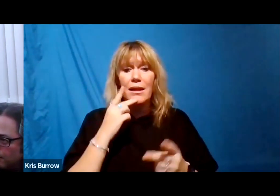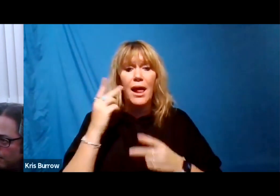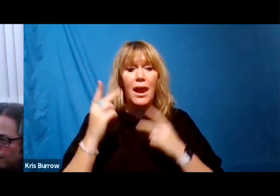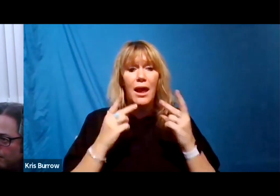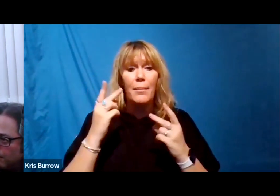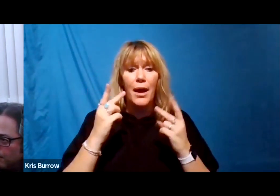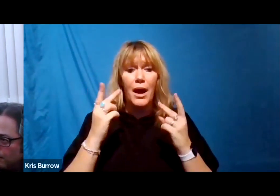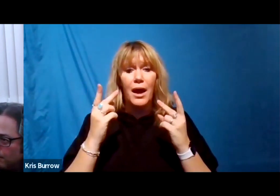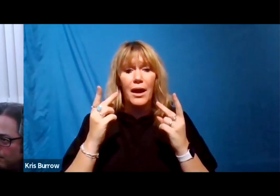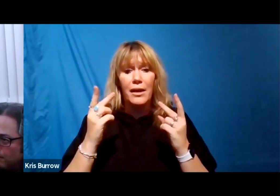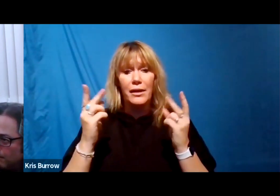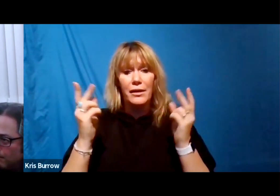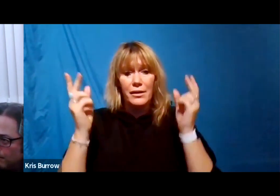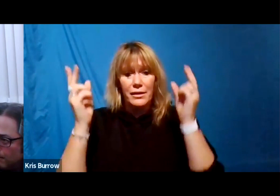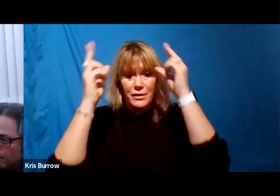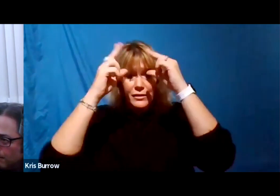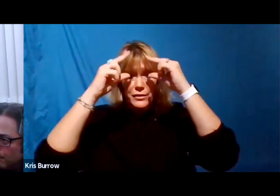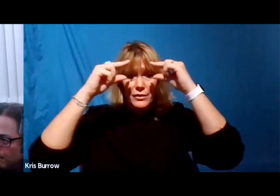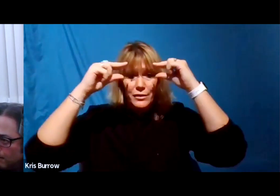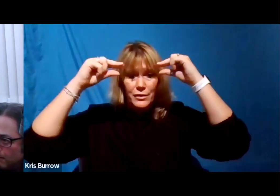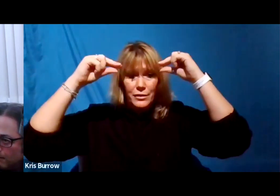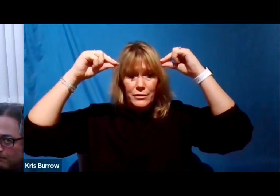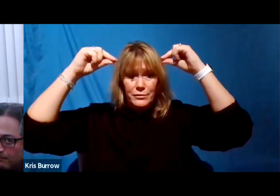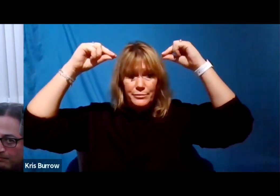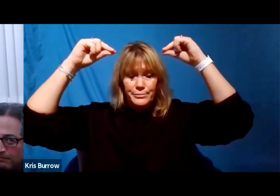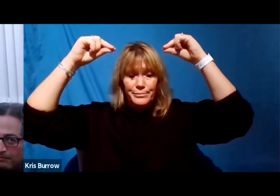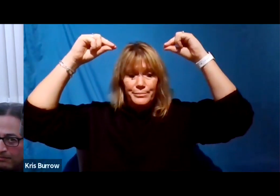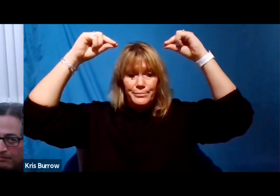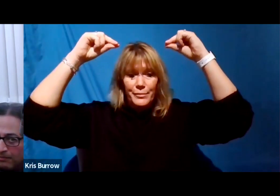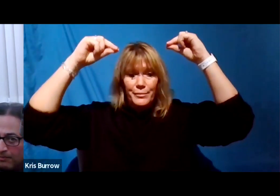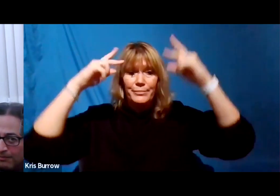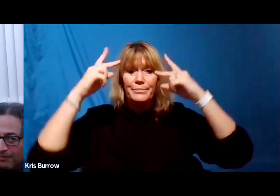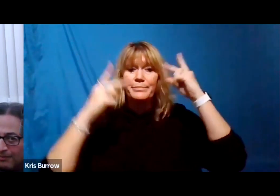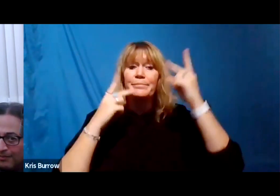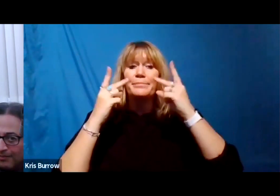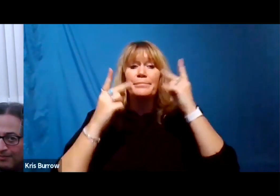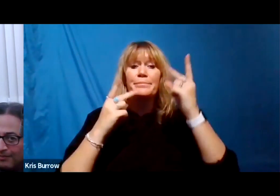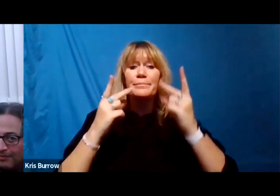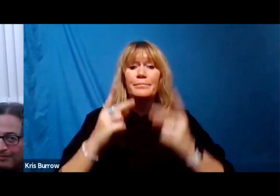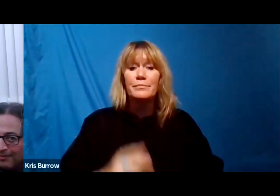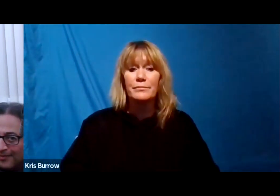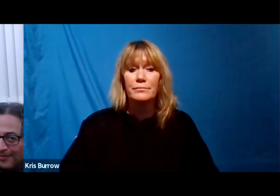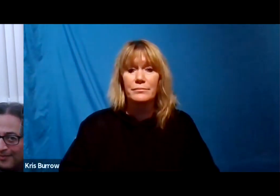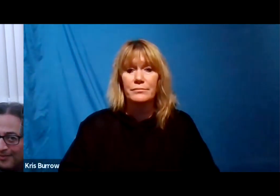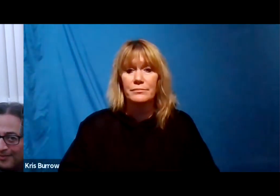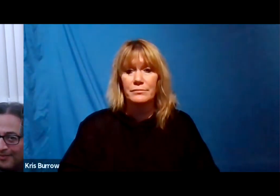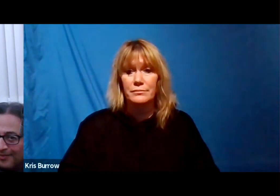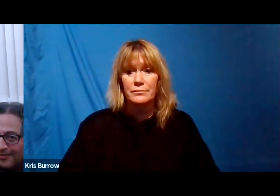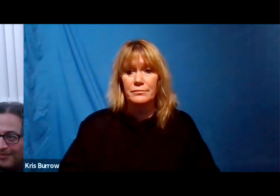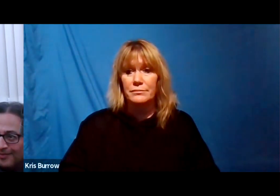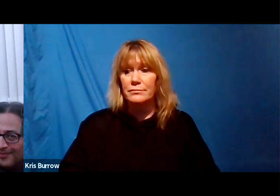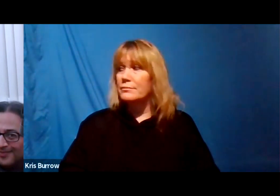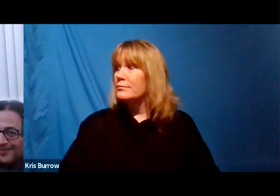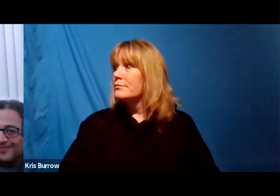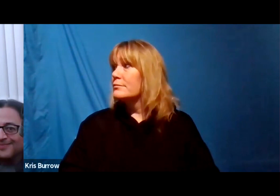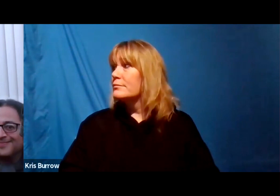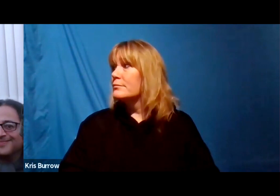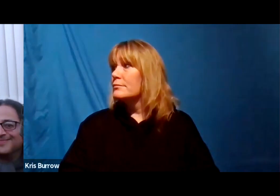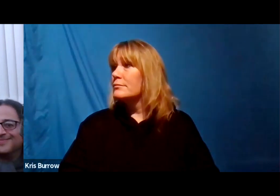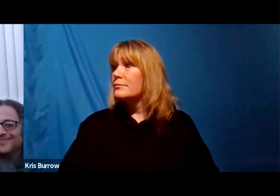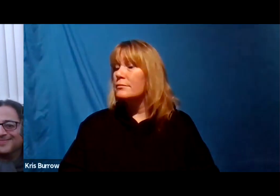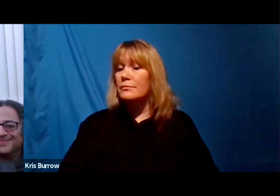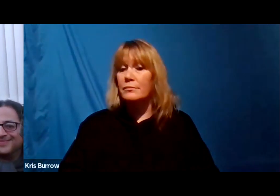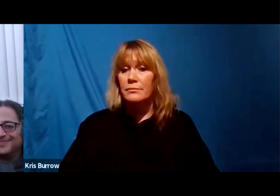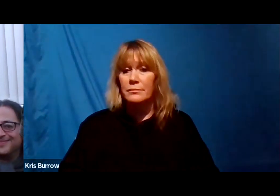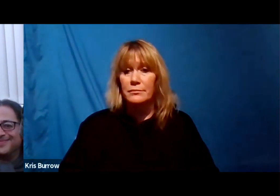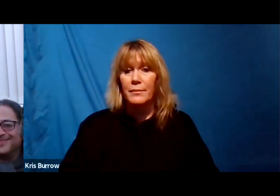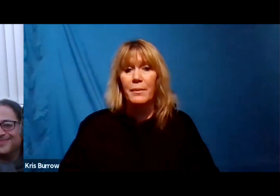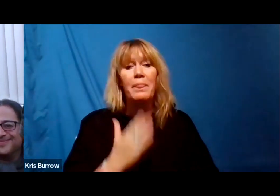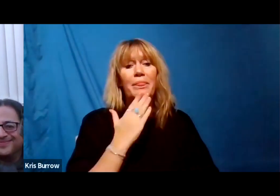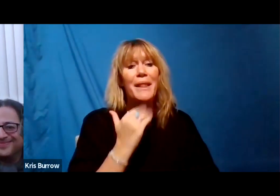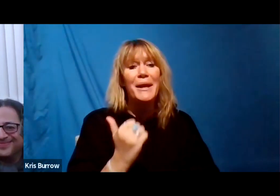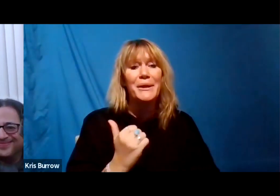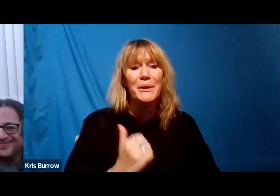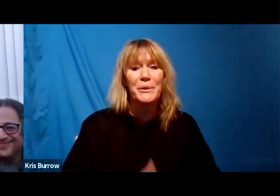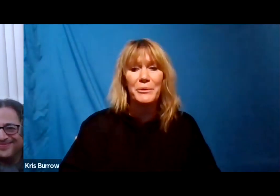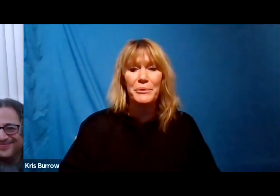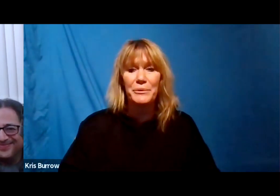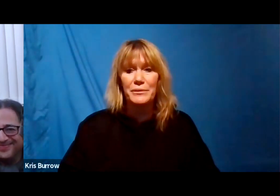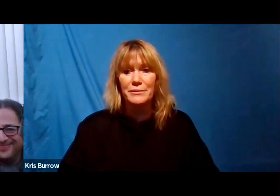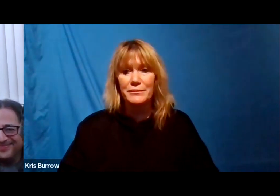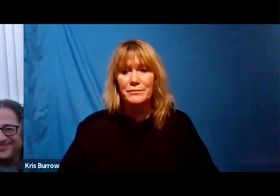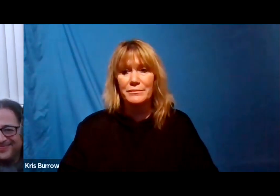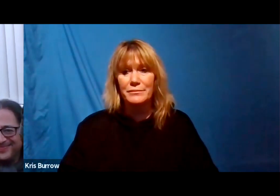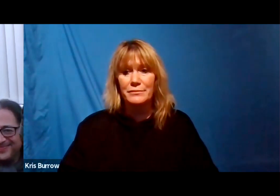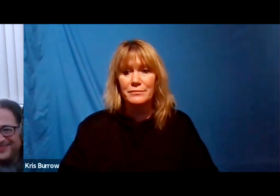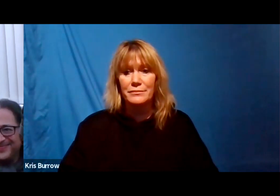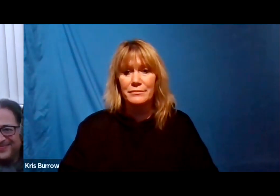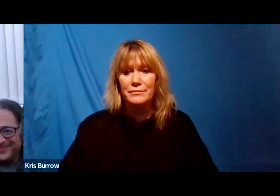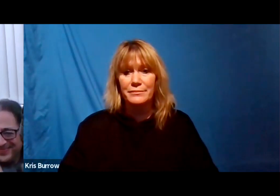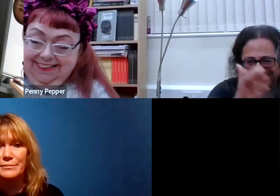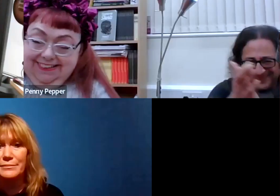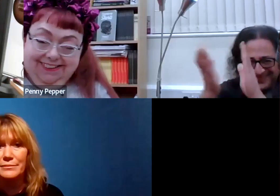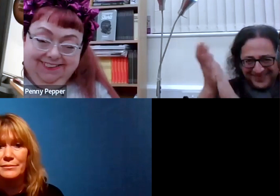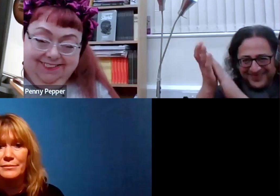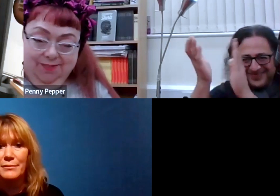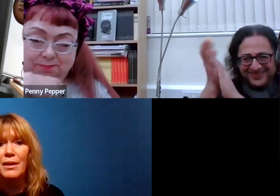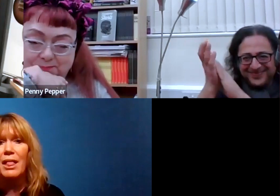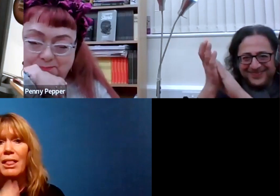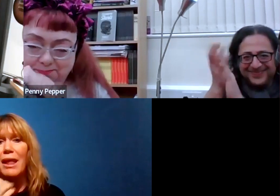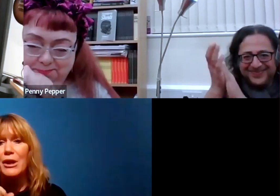umm... long, straight-ish hair, a very